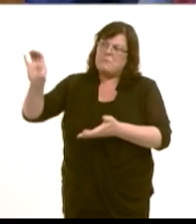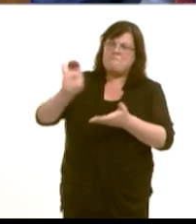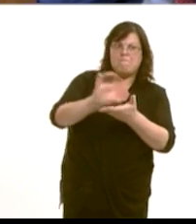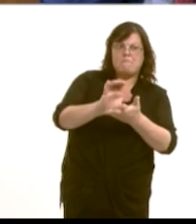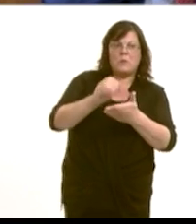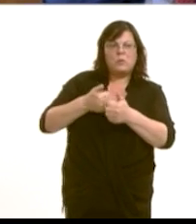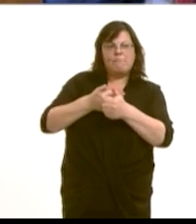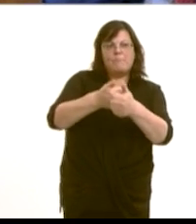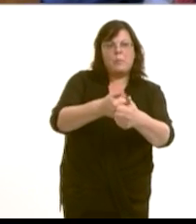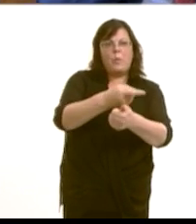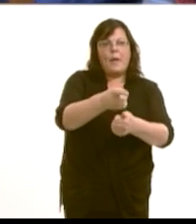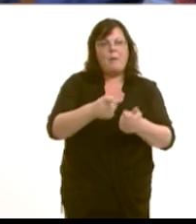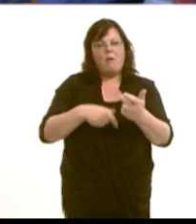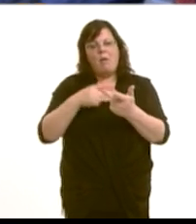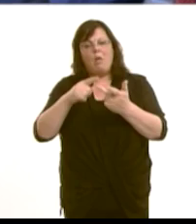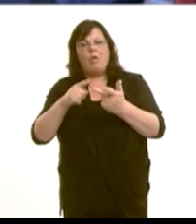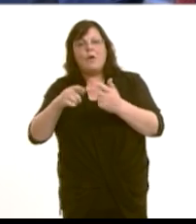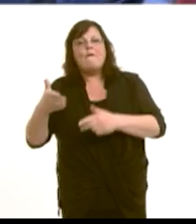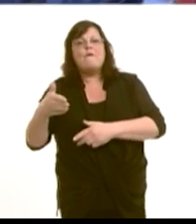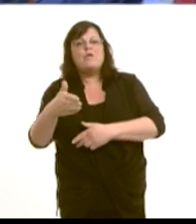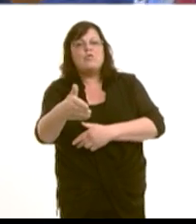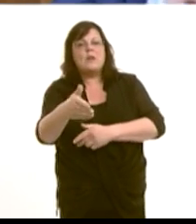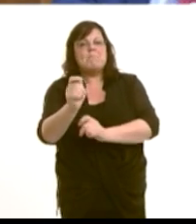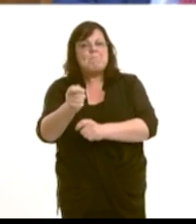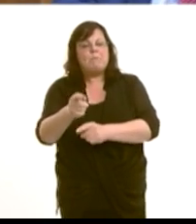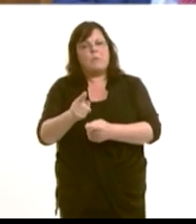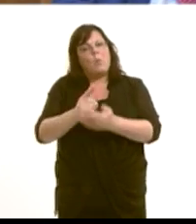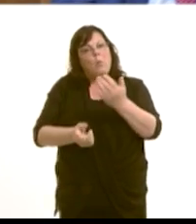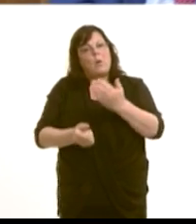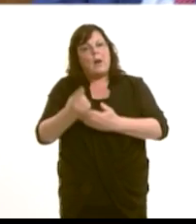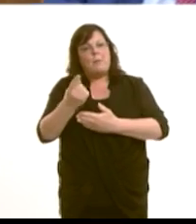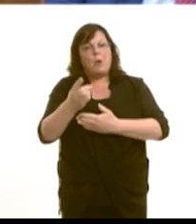that support. And thirdly, of course, in terms of fisheries, what should be done with Welsh territorial